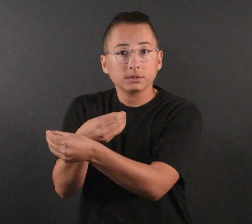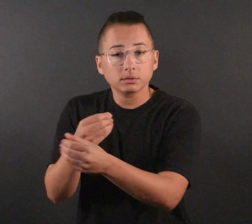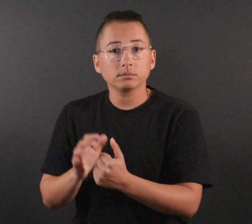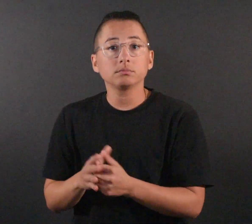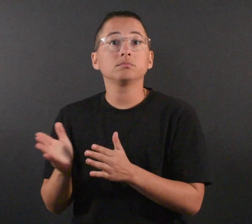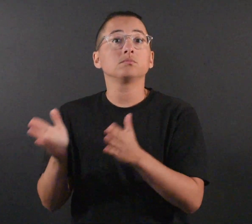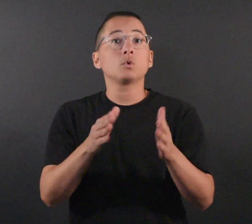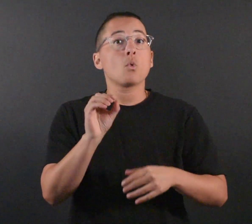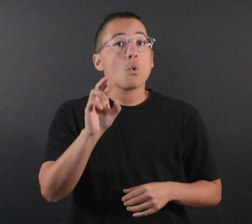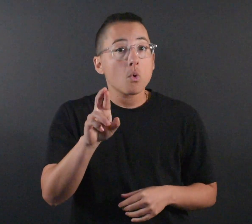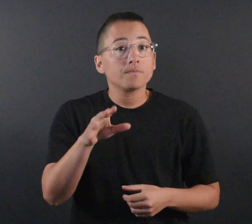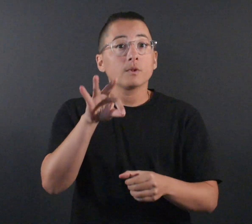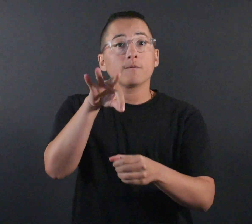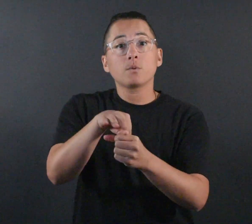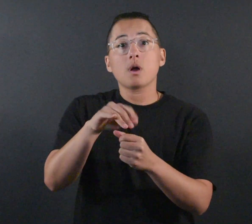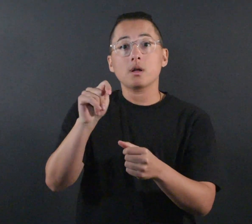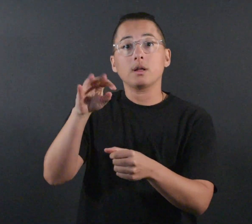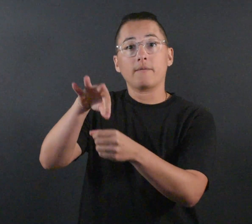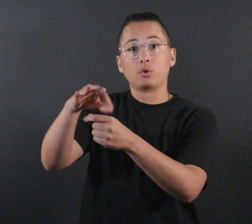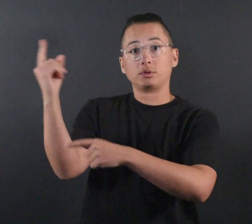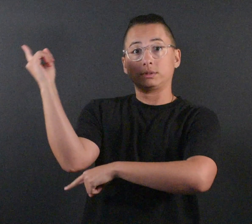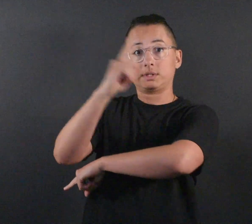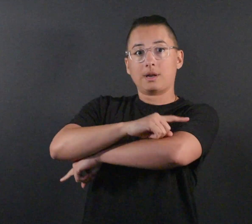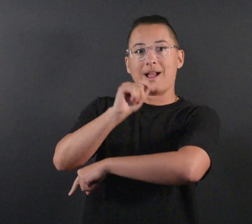or vote on Election Day at their polling place.